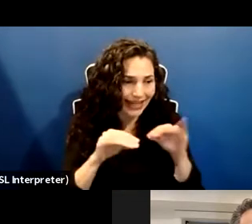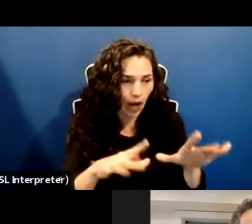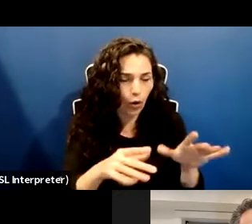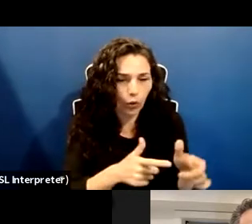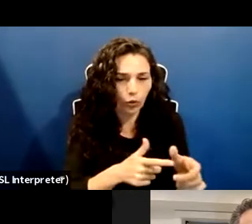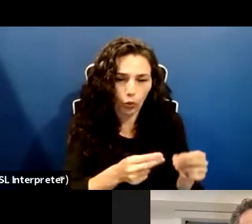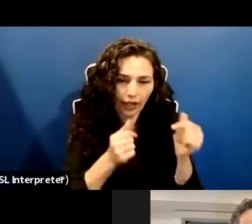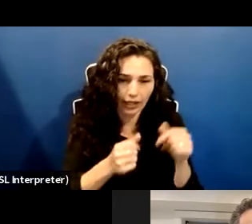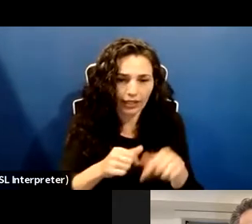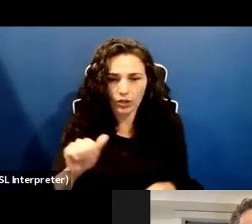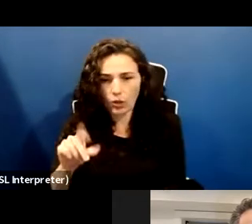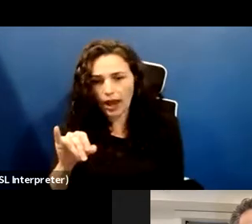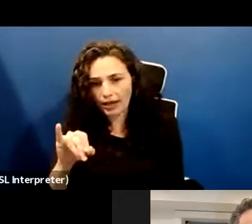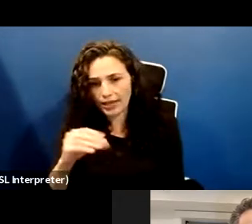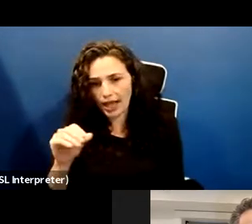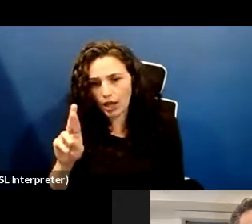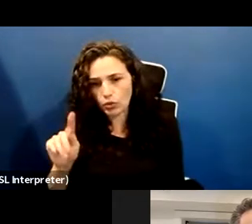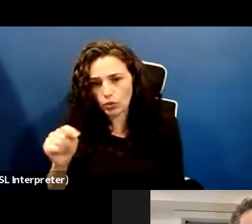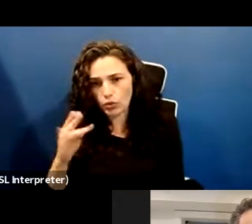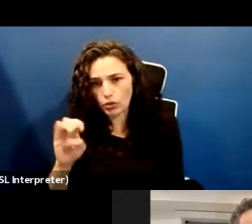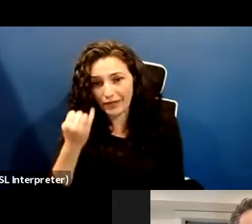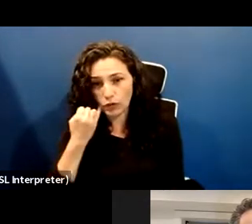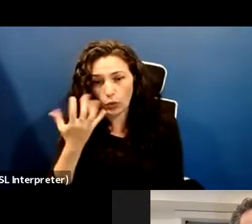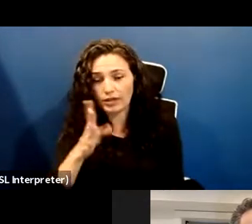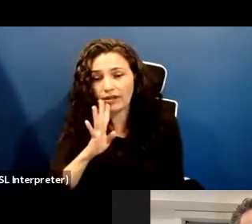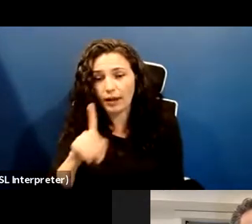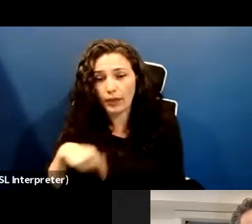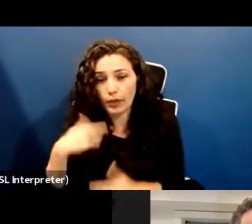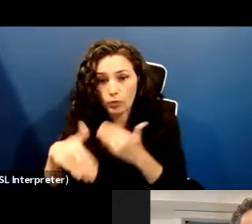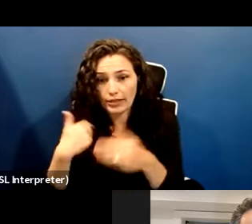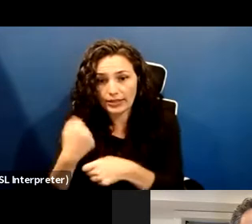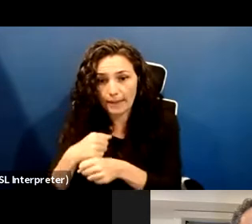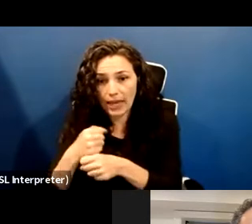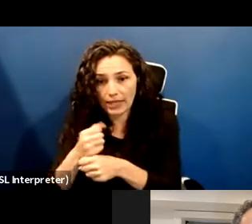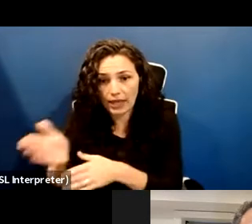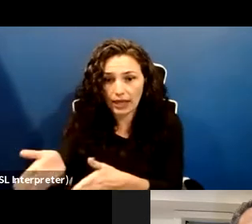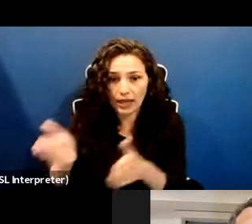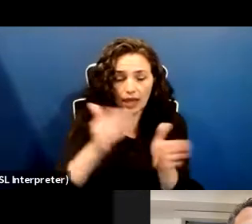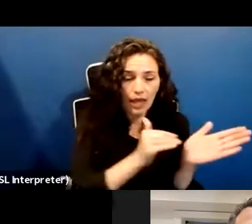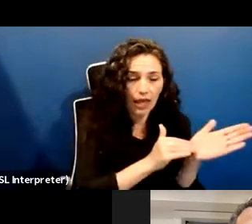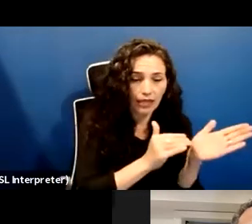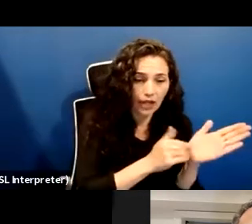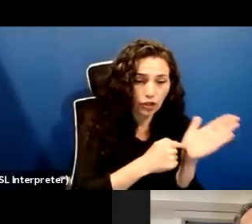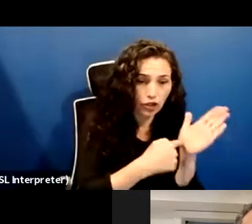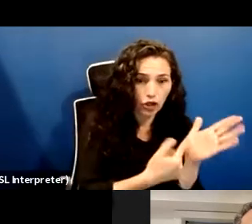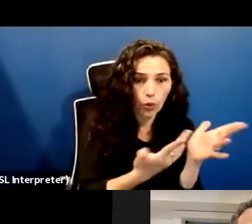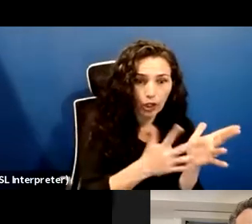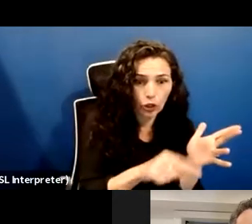and then John and Mirtha, the process of actually being able to sort of show what it is the two of you were going through at that moment.